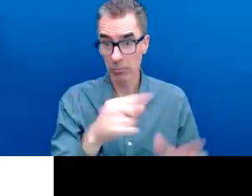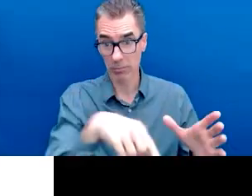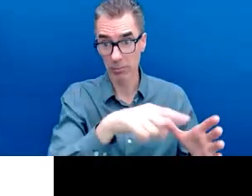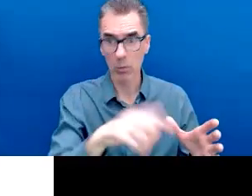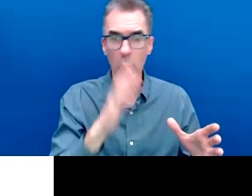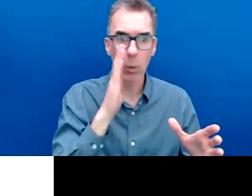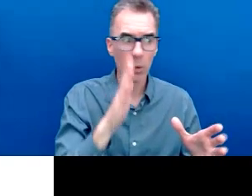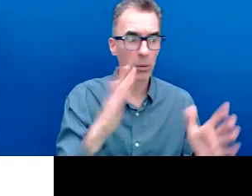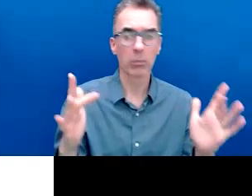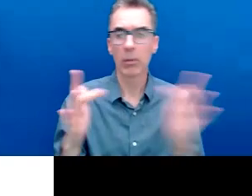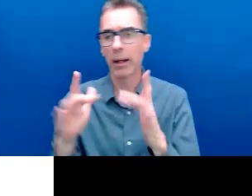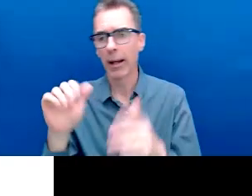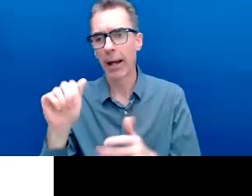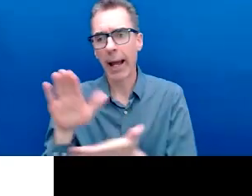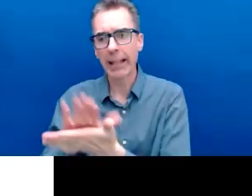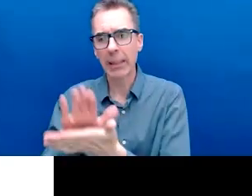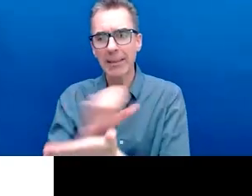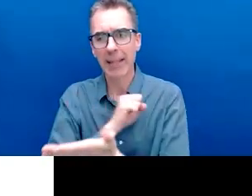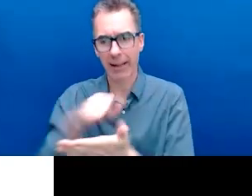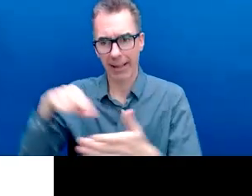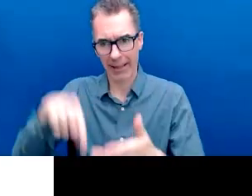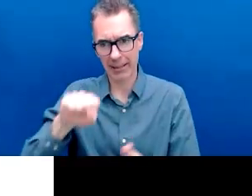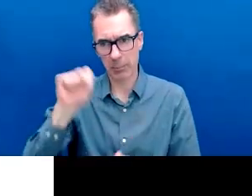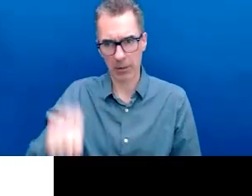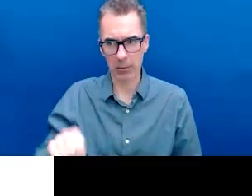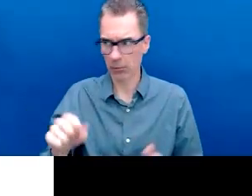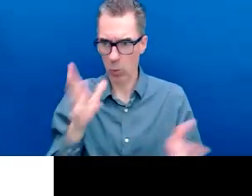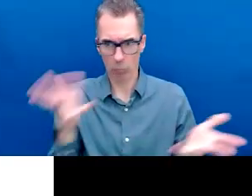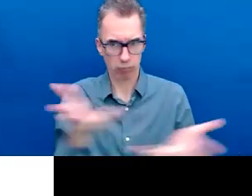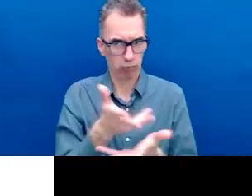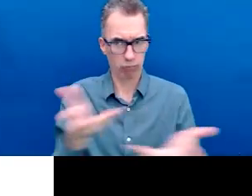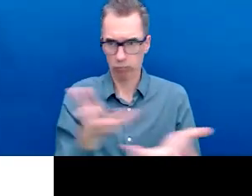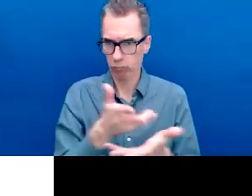with Academic Senate this semester on how to spend those funds.